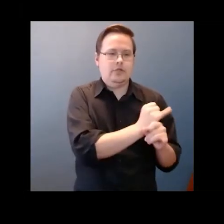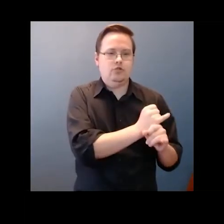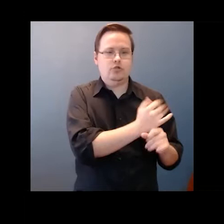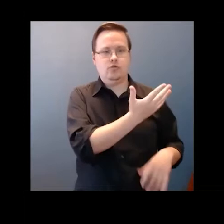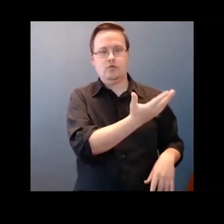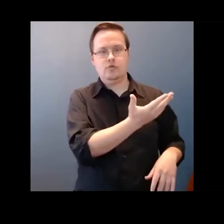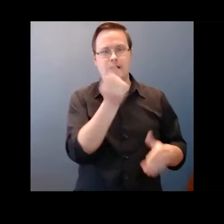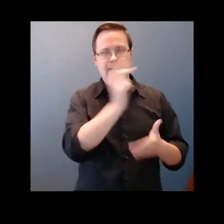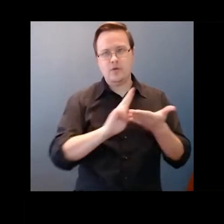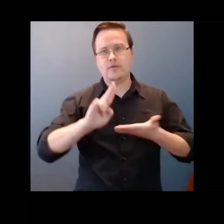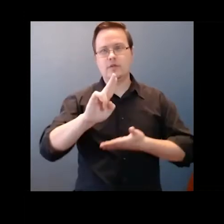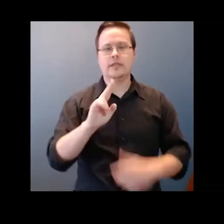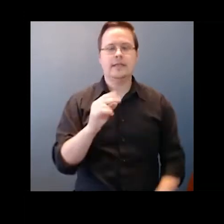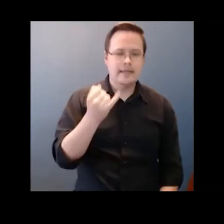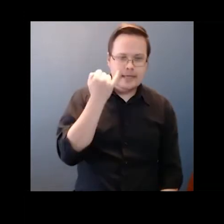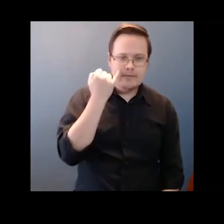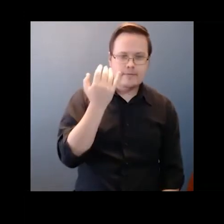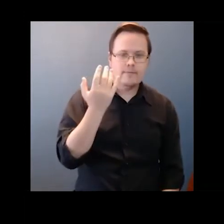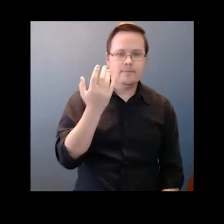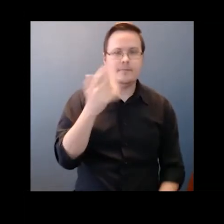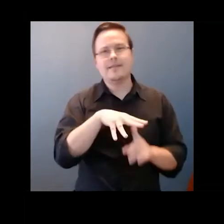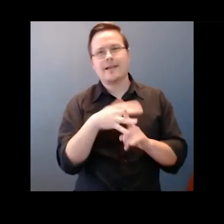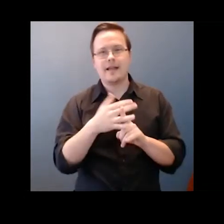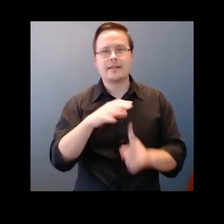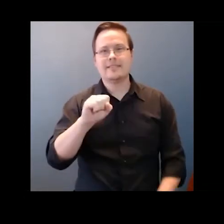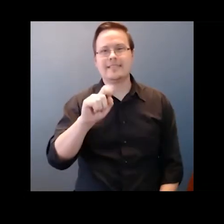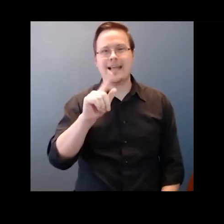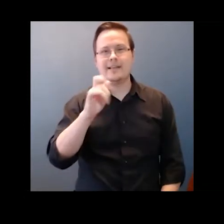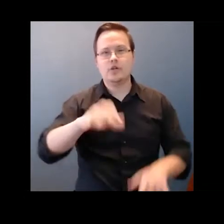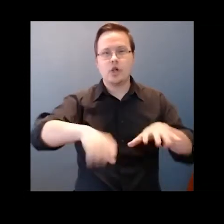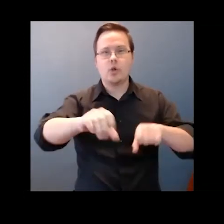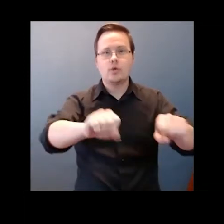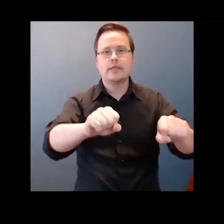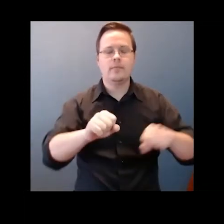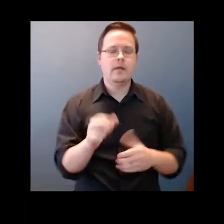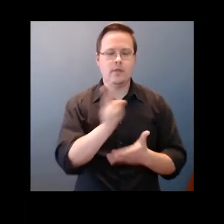even if in a context of settler colonialism, a university can be an institution that denies